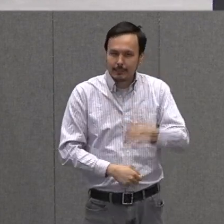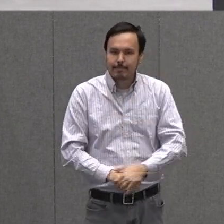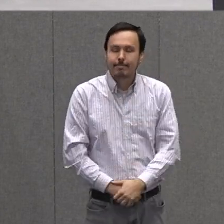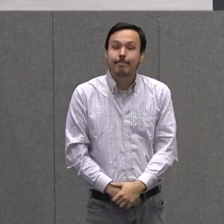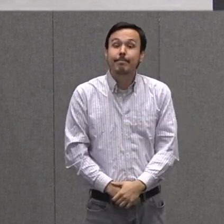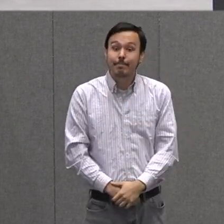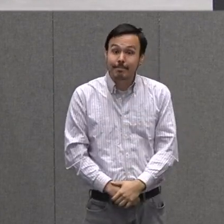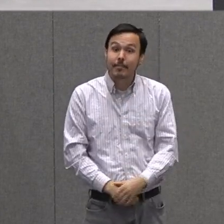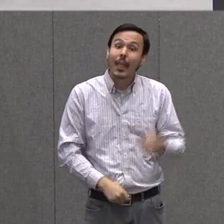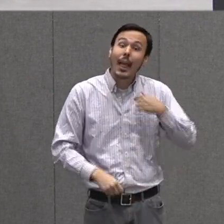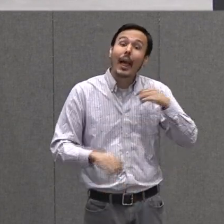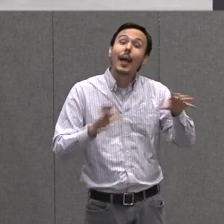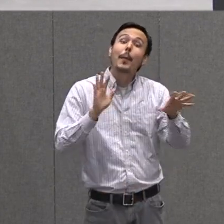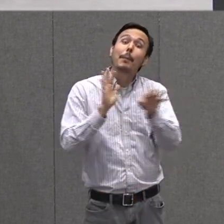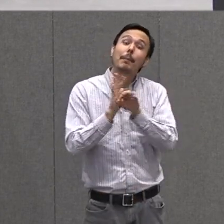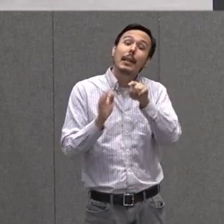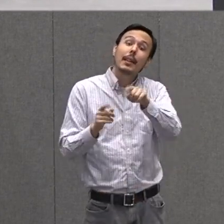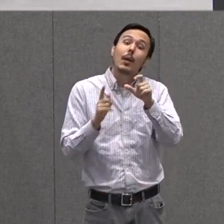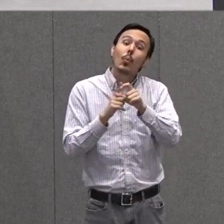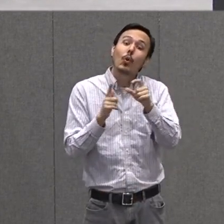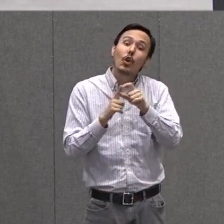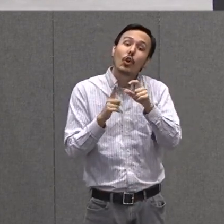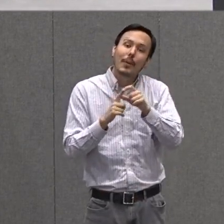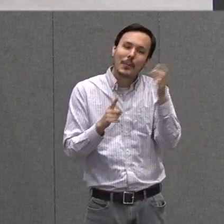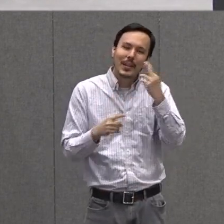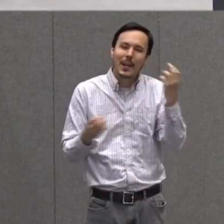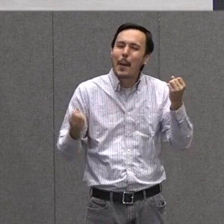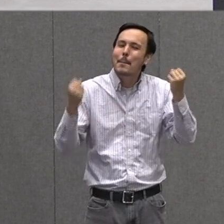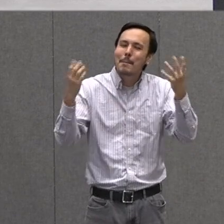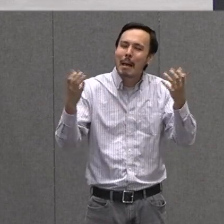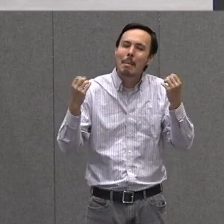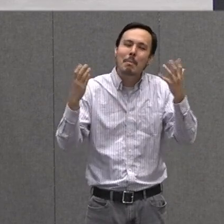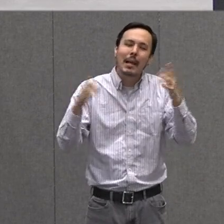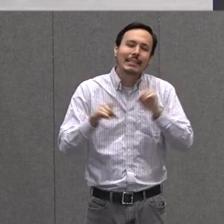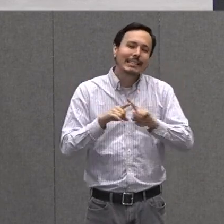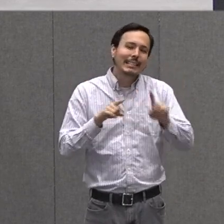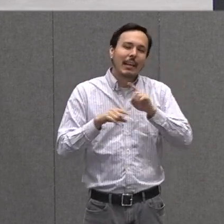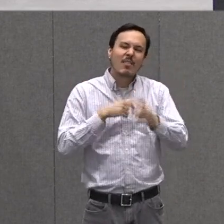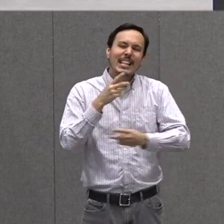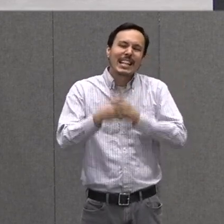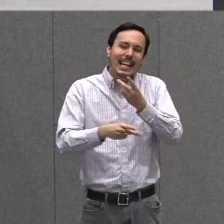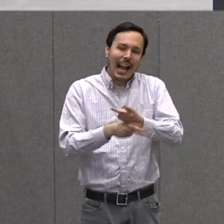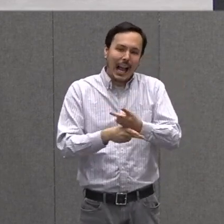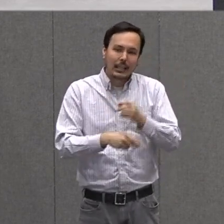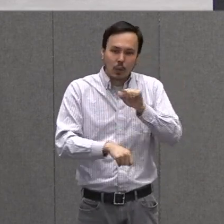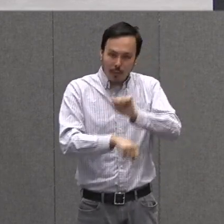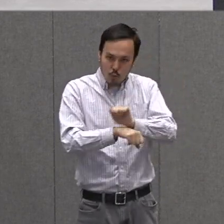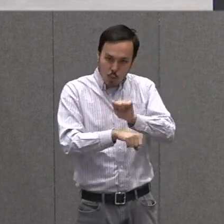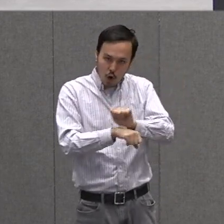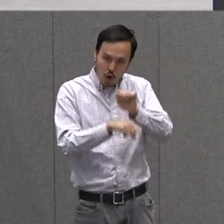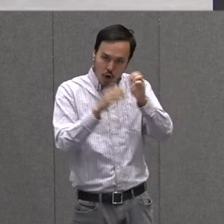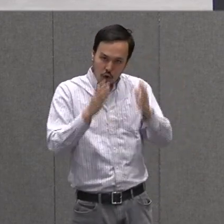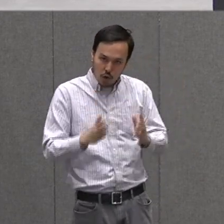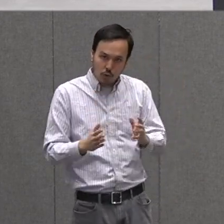I chose this because there are many different types of workers that work with food.